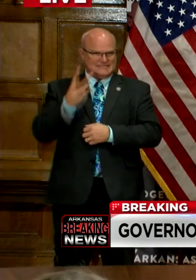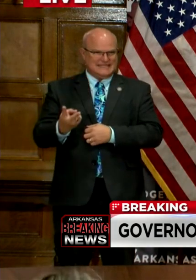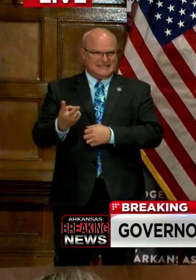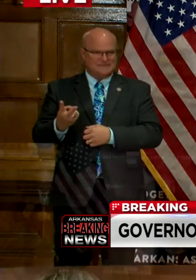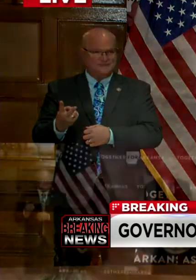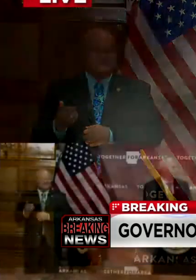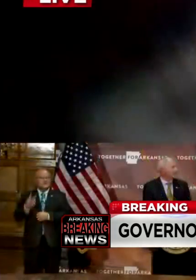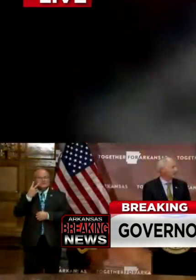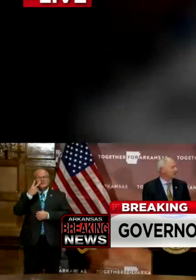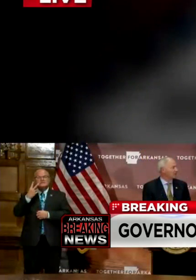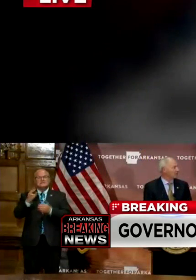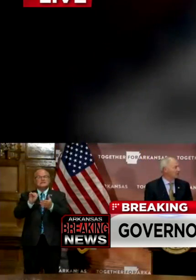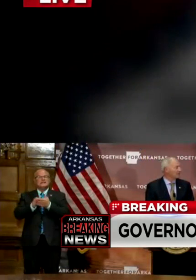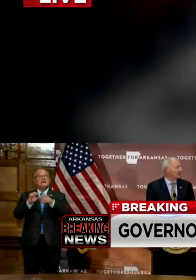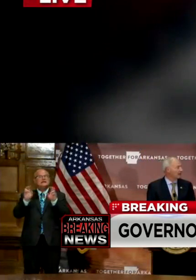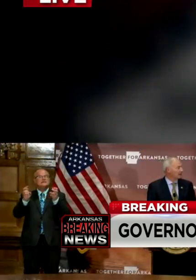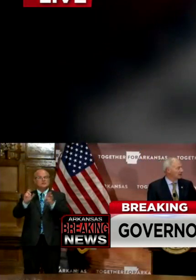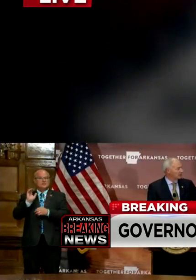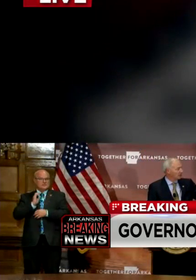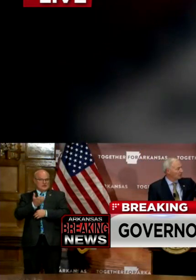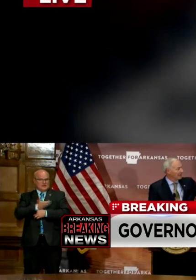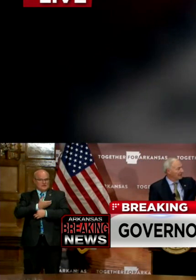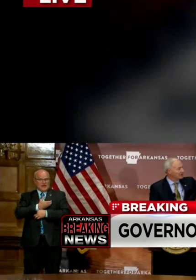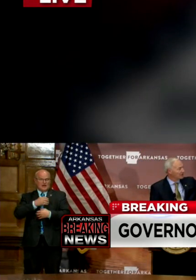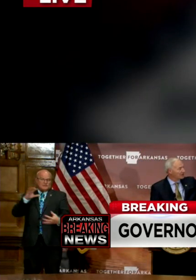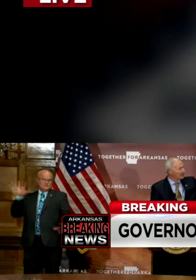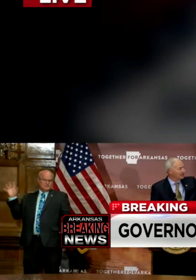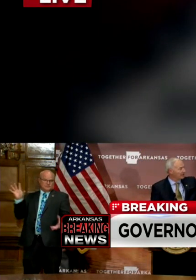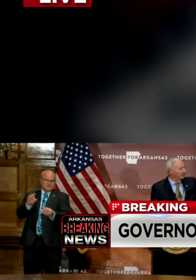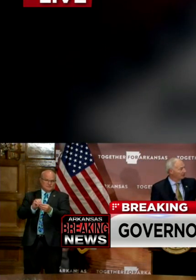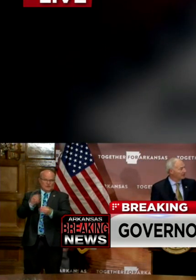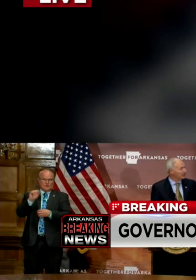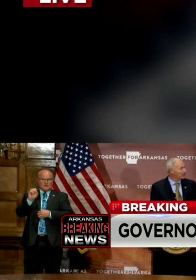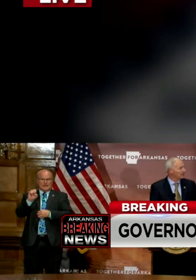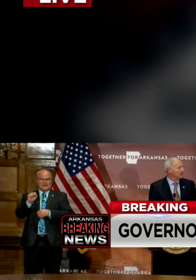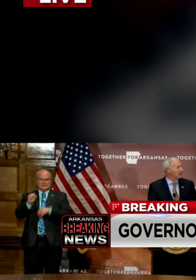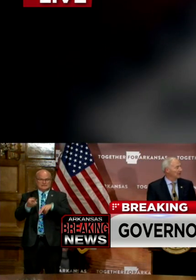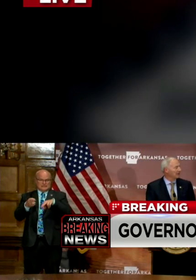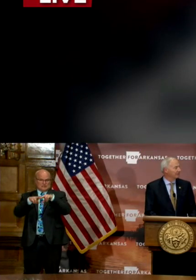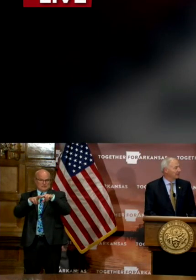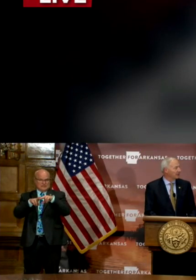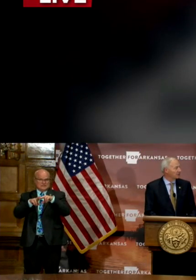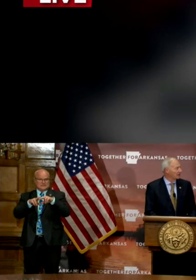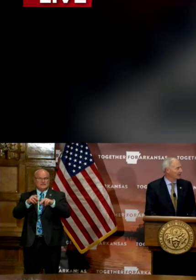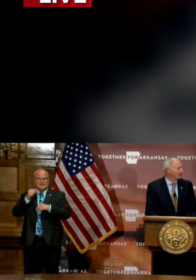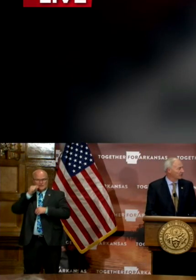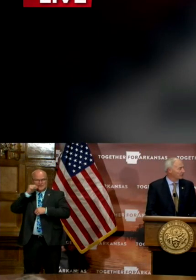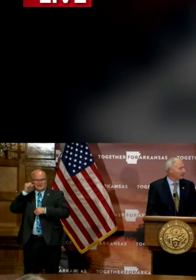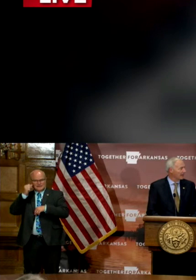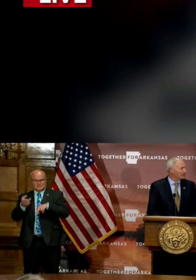TODAY'S UPDATE. WE'LL DO IT IN THIS FASHION WHICH YOU ARE ACCUSTOMED OF SEEING.